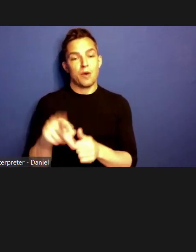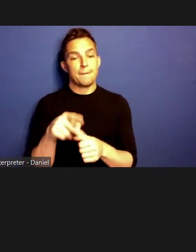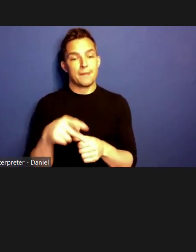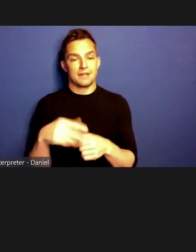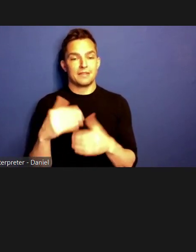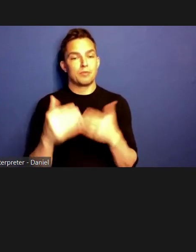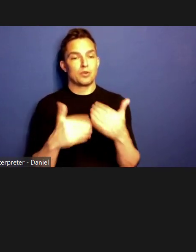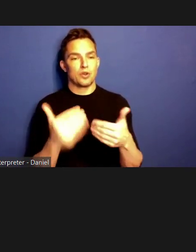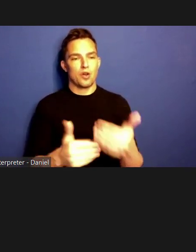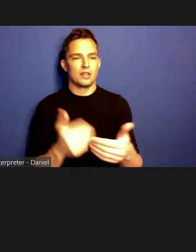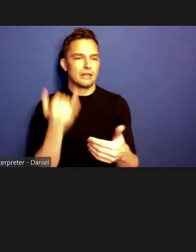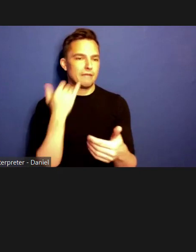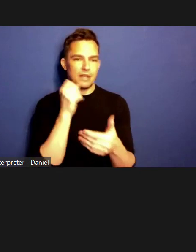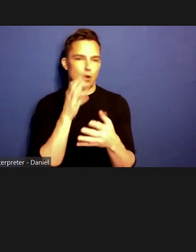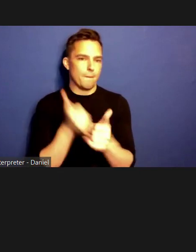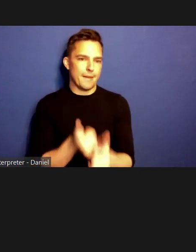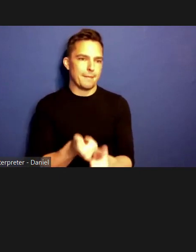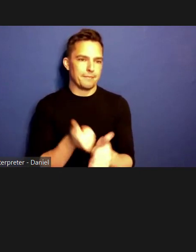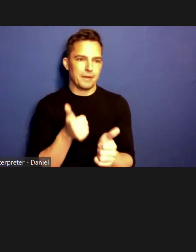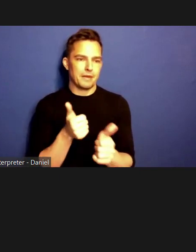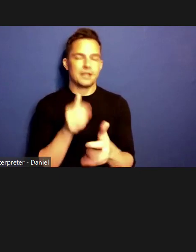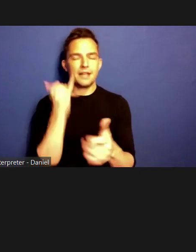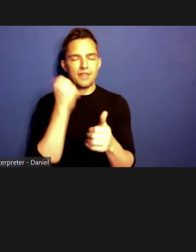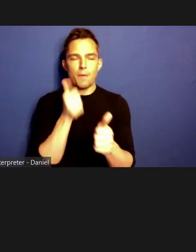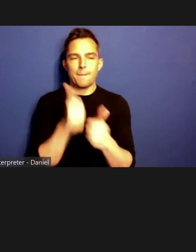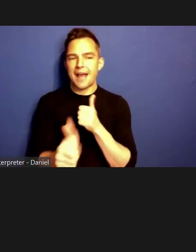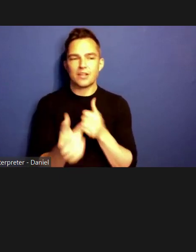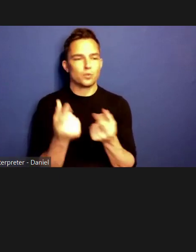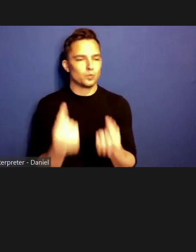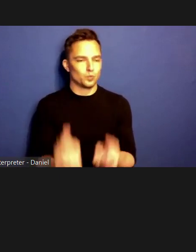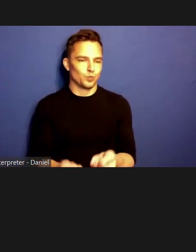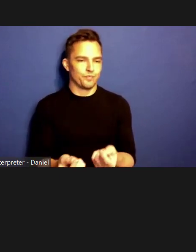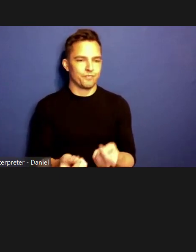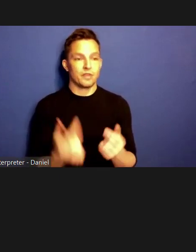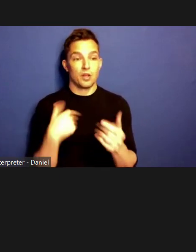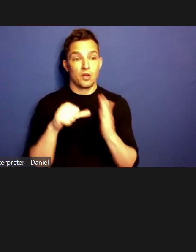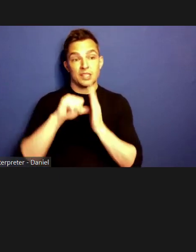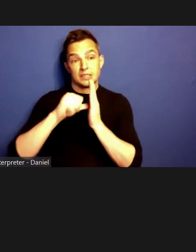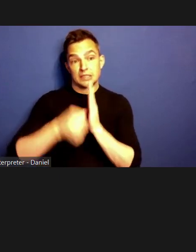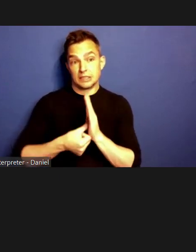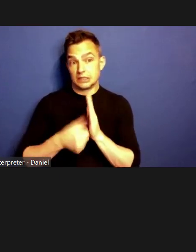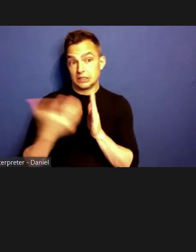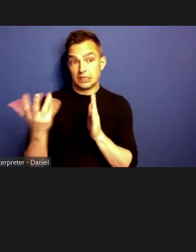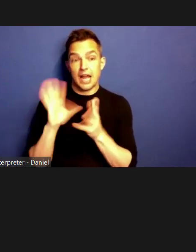we have to emphasize our screening efforts are only as good as our